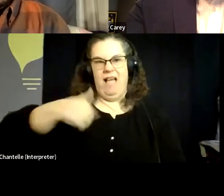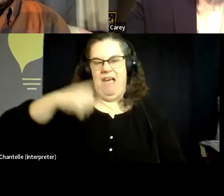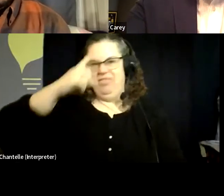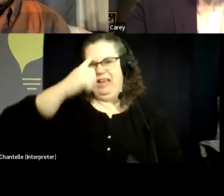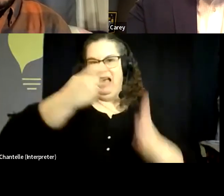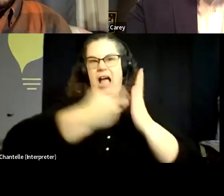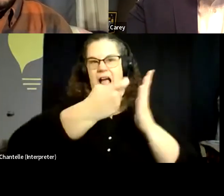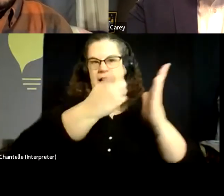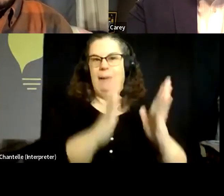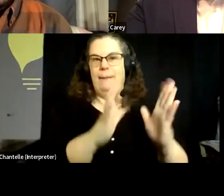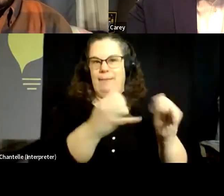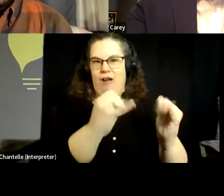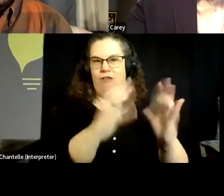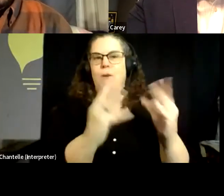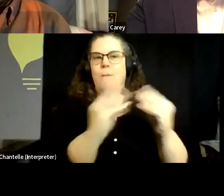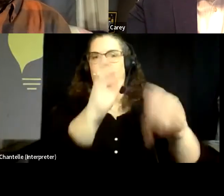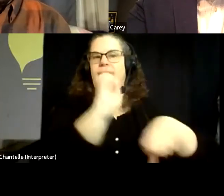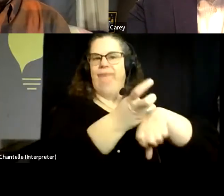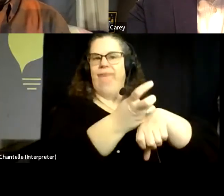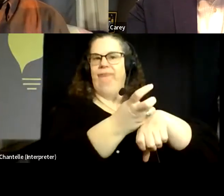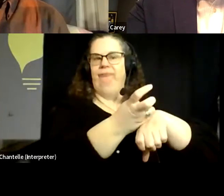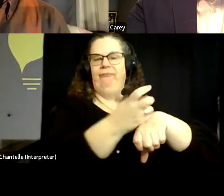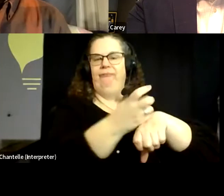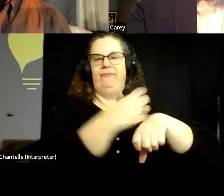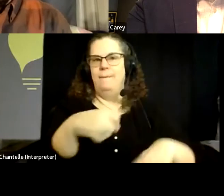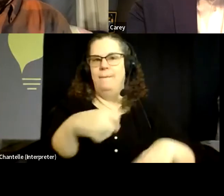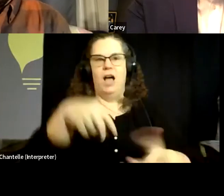are tougher. I'm not standing in front of